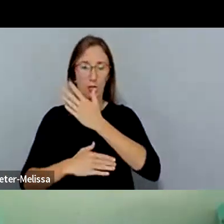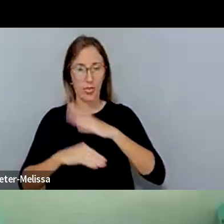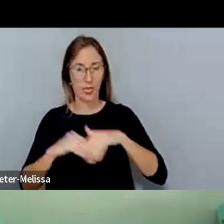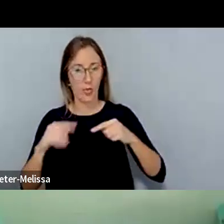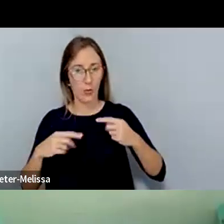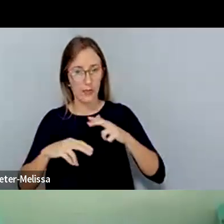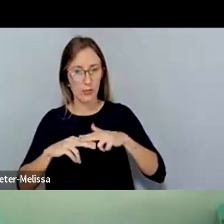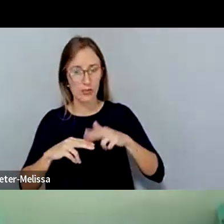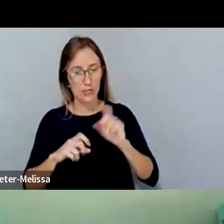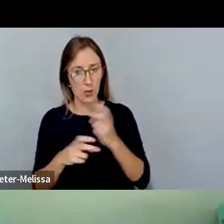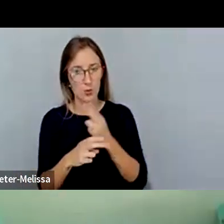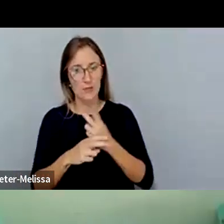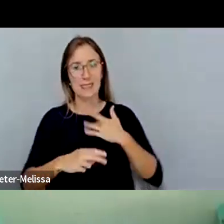American -- a delivery ramp could be way steeper than a ramp intended for